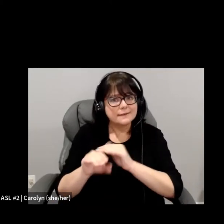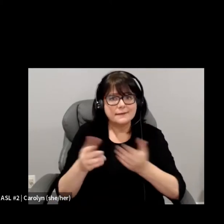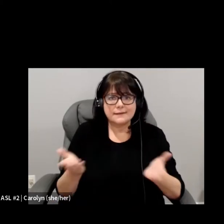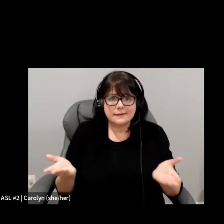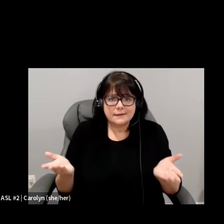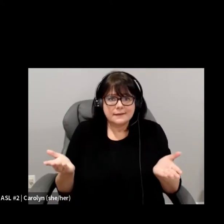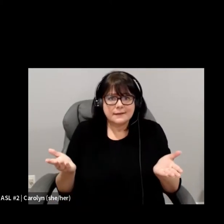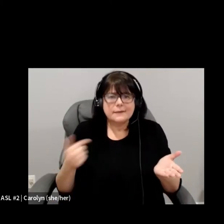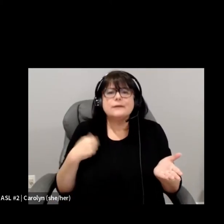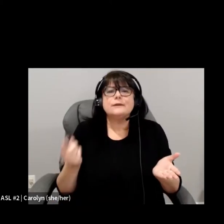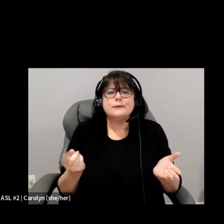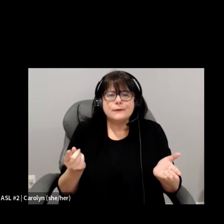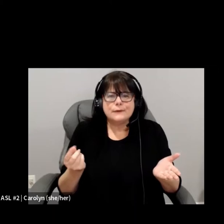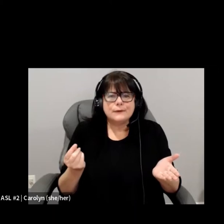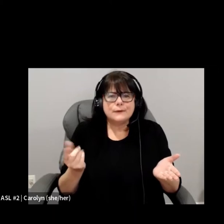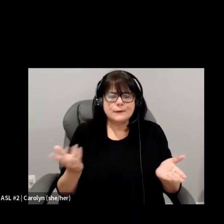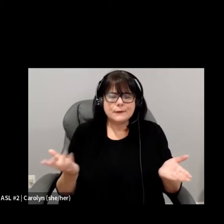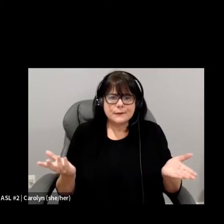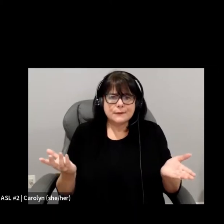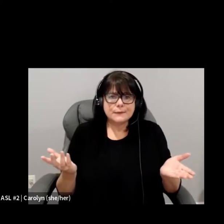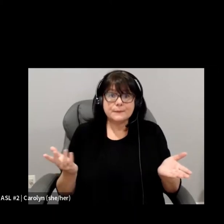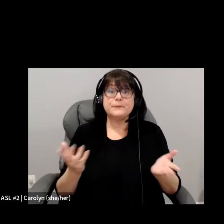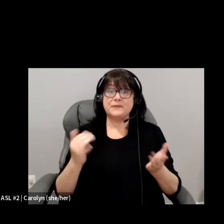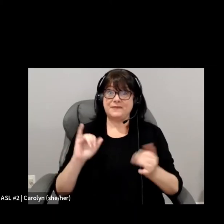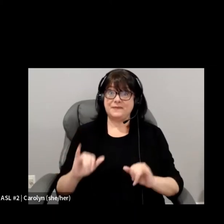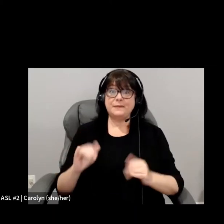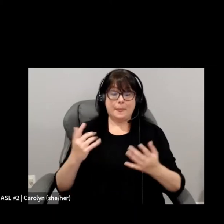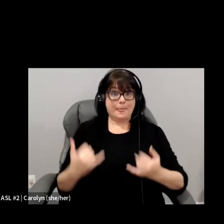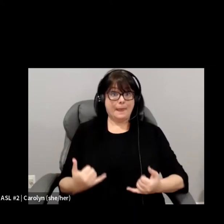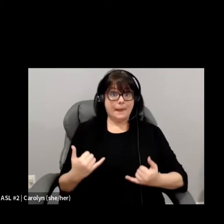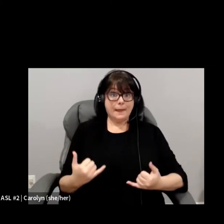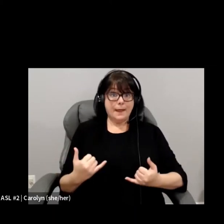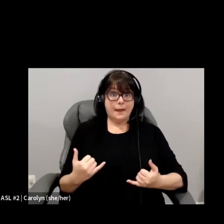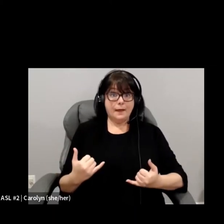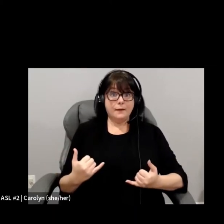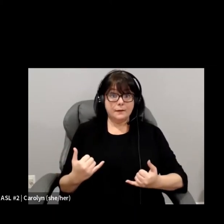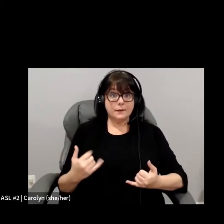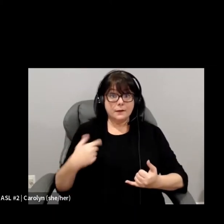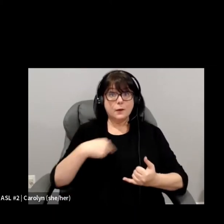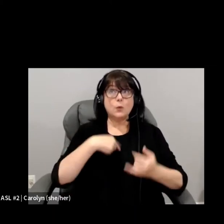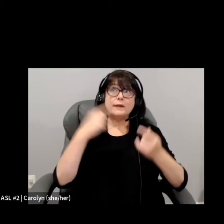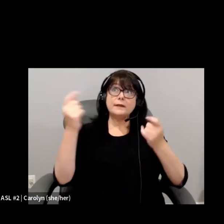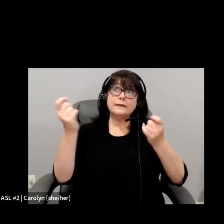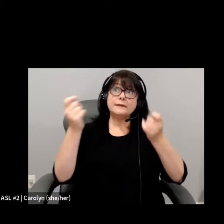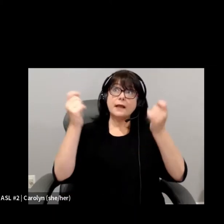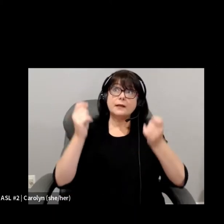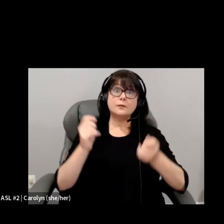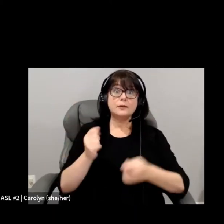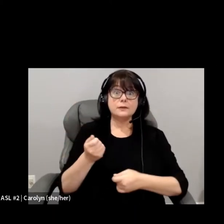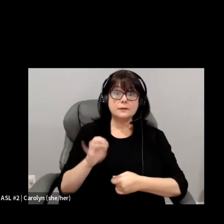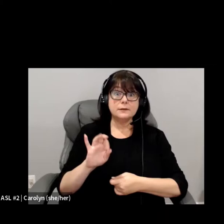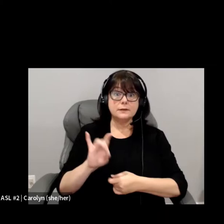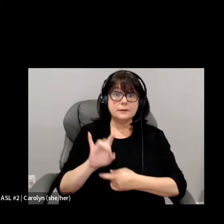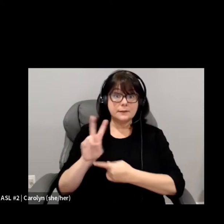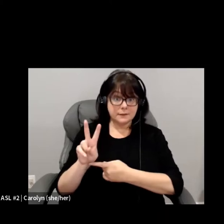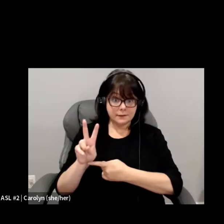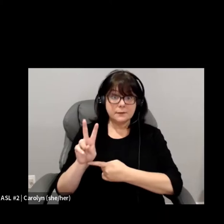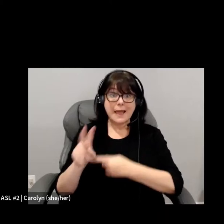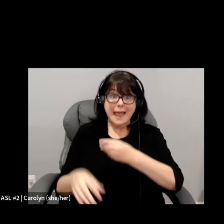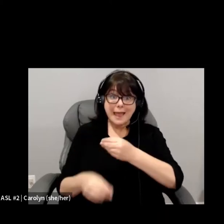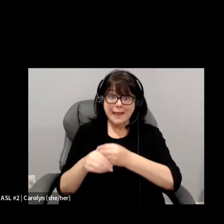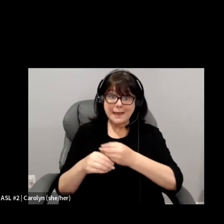WHEN WE NOW CELEBRATE WHAT HAPPENED IN 1982 WITH THE ADDITION OF HANDICAP IN THE CODE,